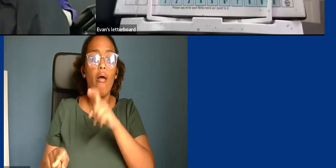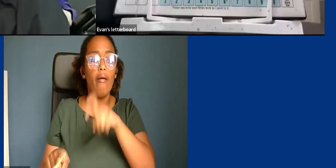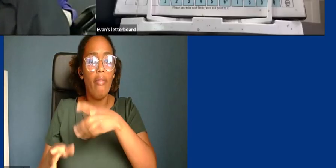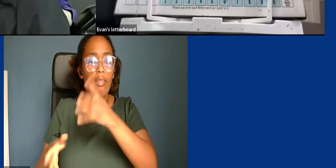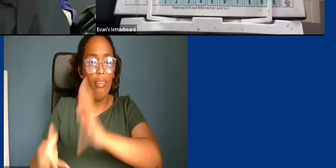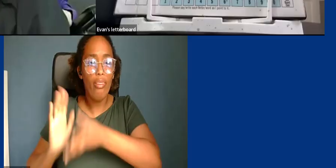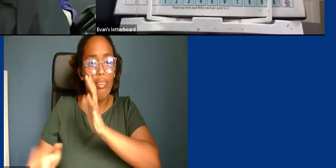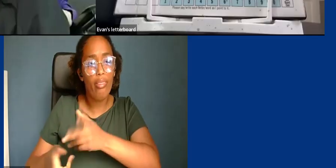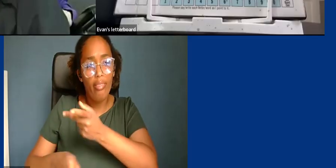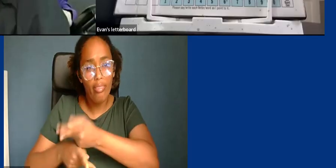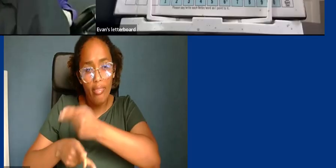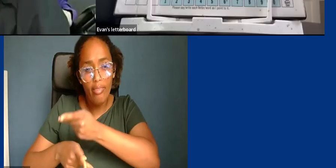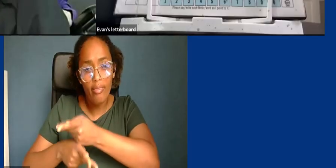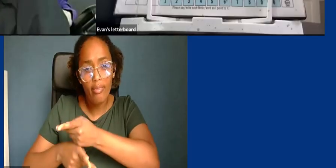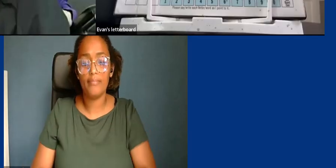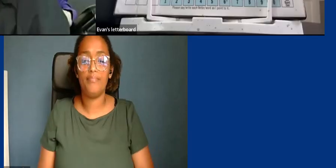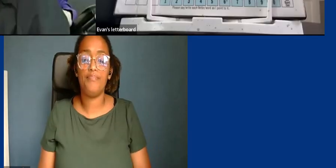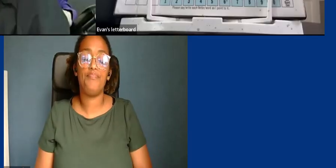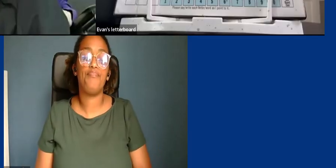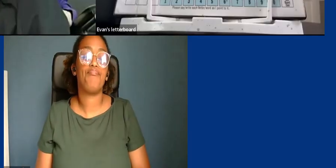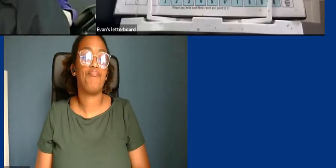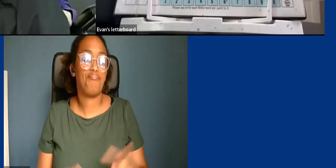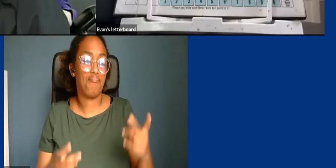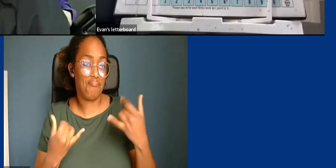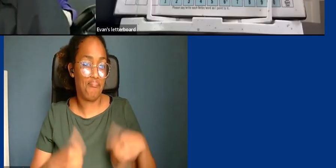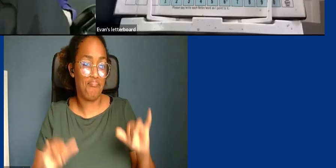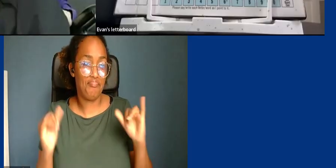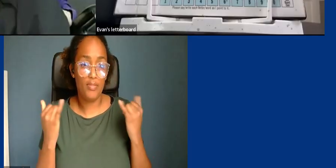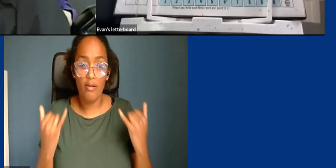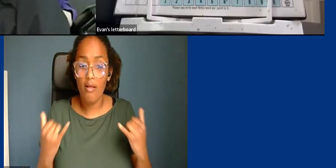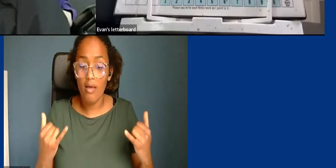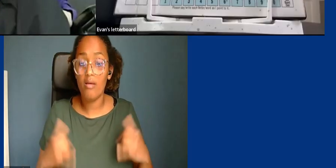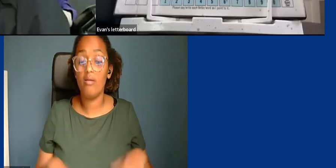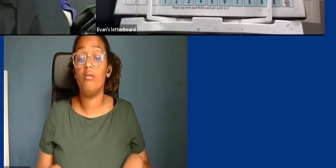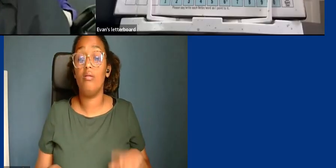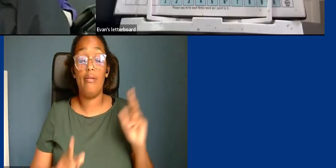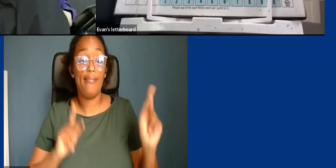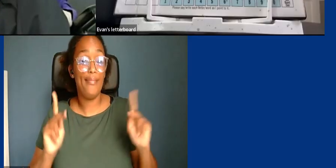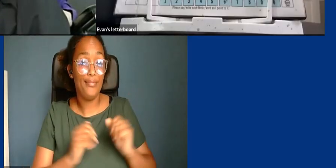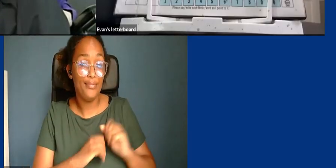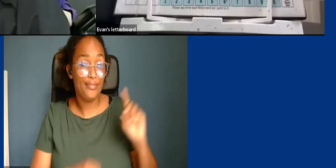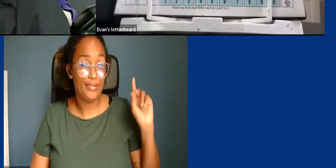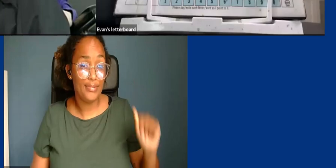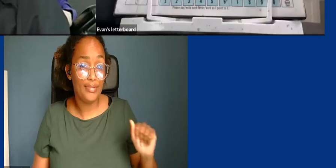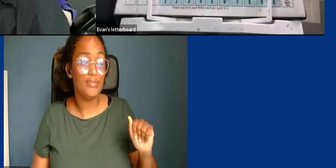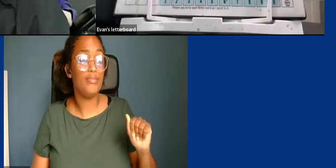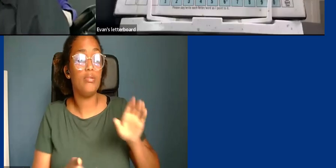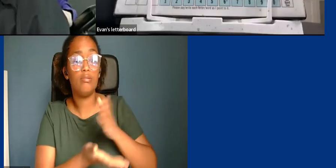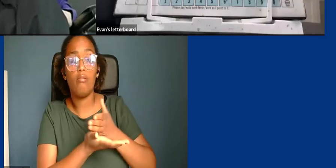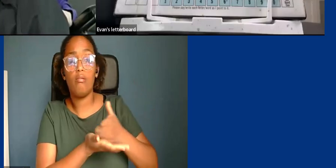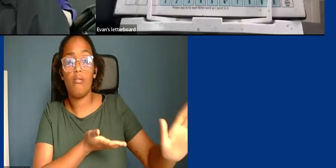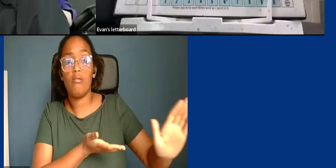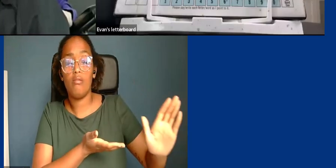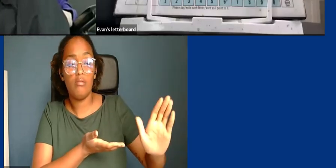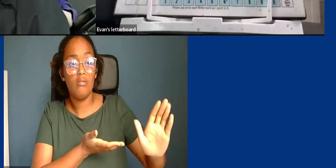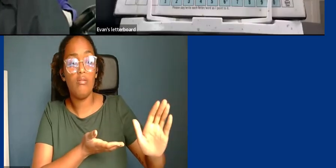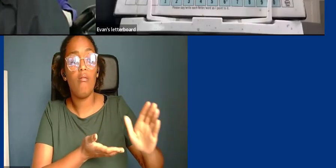Even today, the desire to keep people with disabilities out of sight or protect them from things that